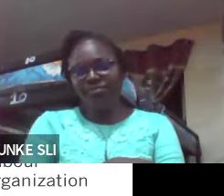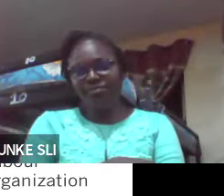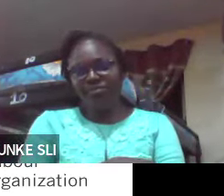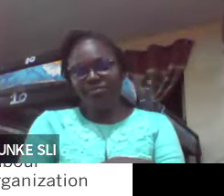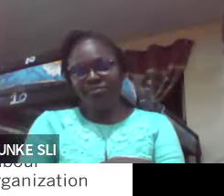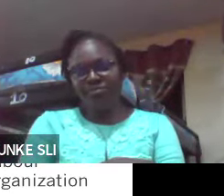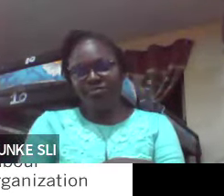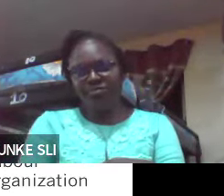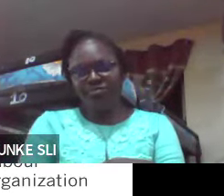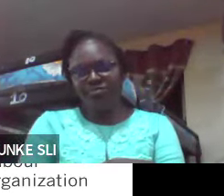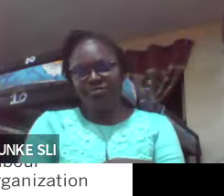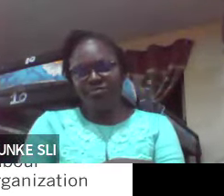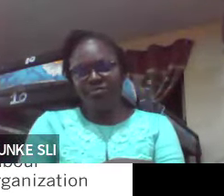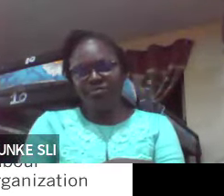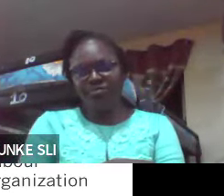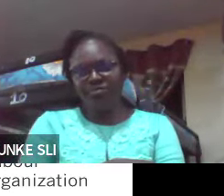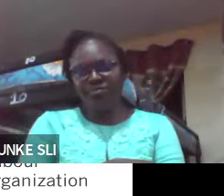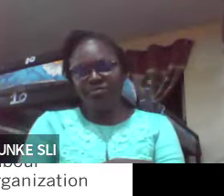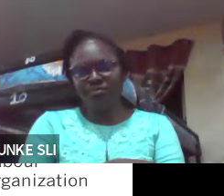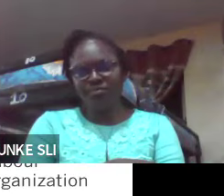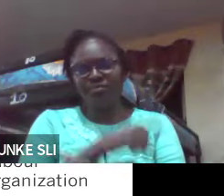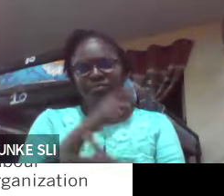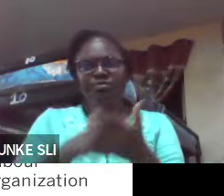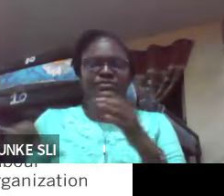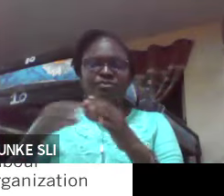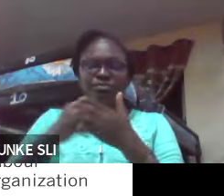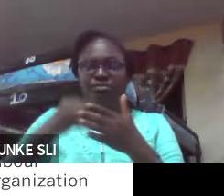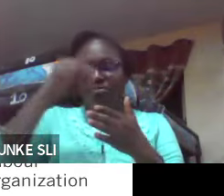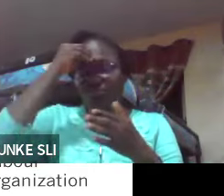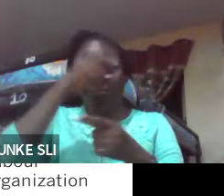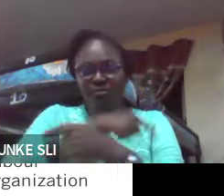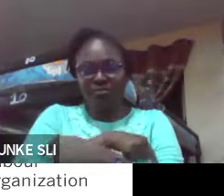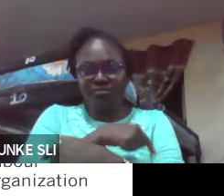Dotun Akinseinde: And then I will hand over back to Dr. Shola.